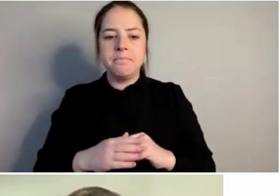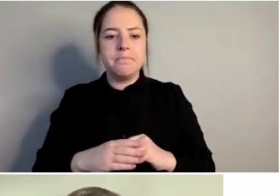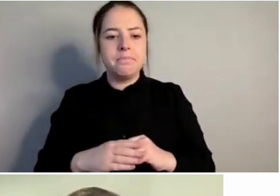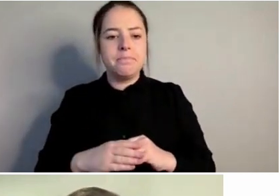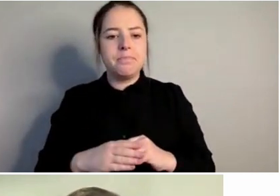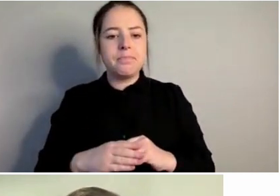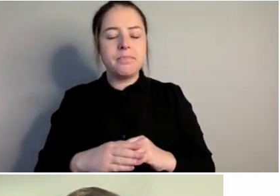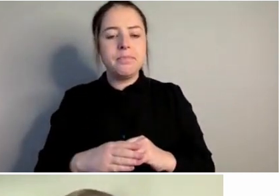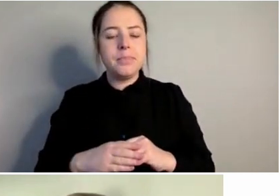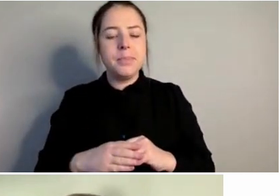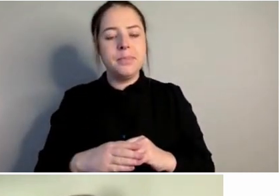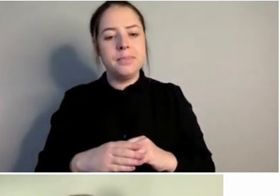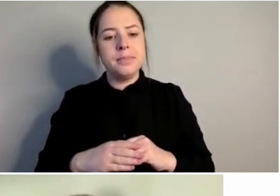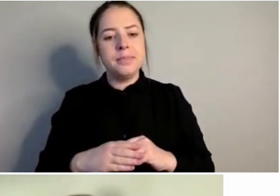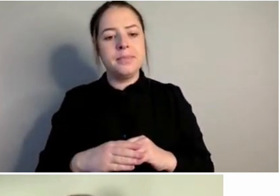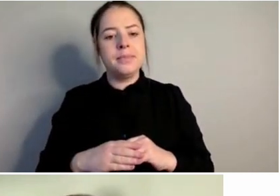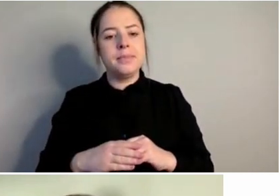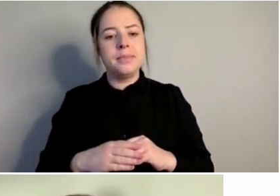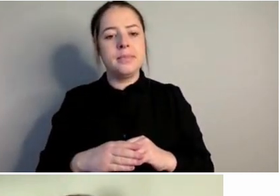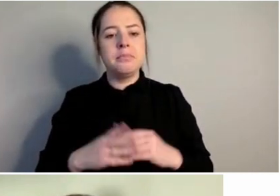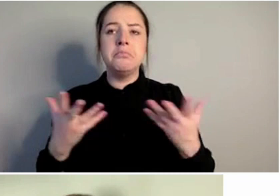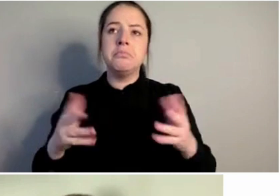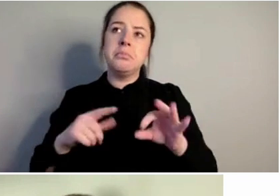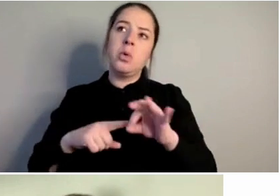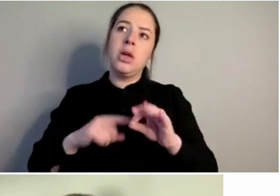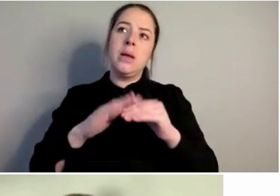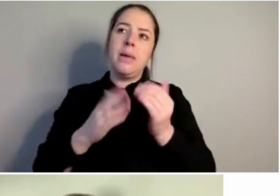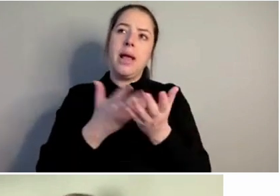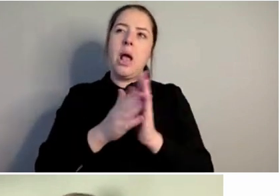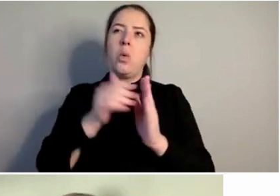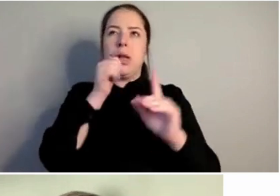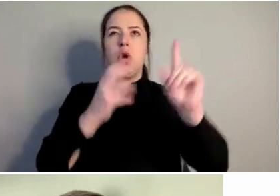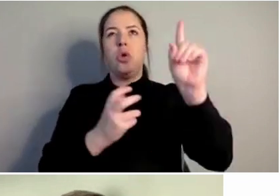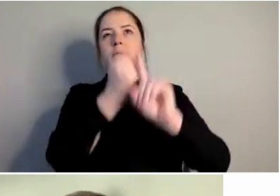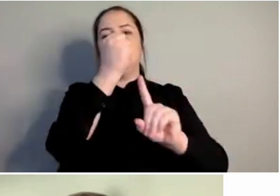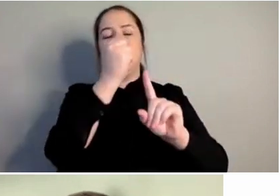Finally, so how will we know when we've really got there? So we are really used to the idea